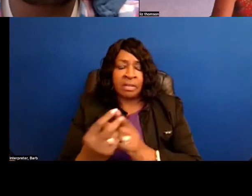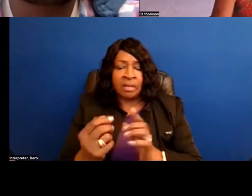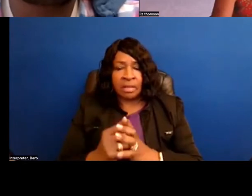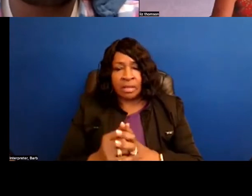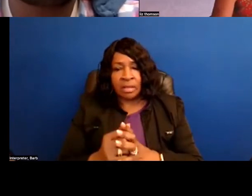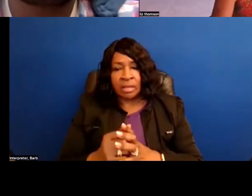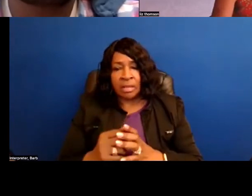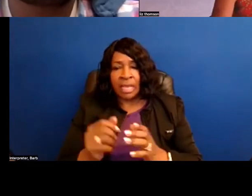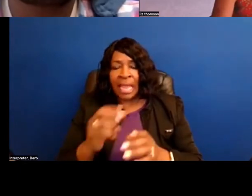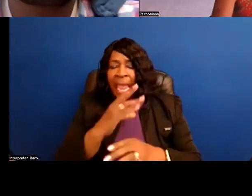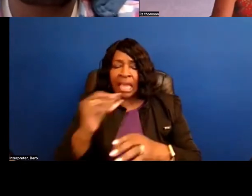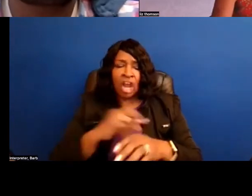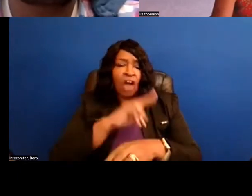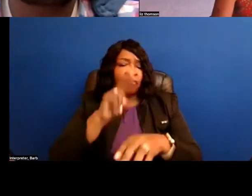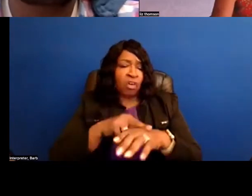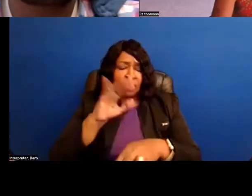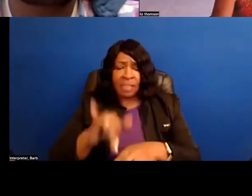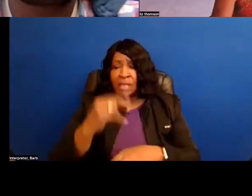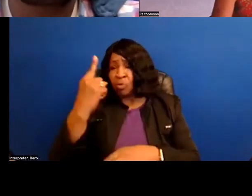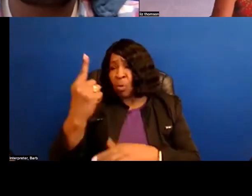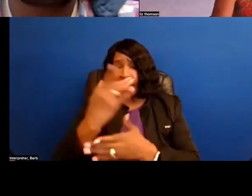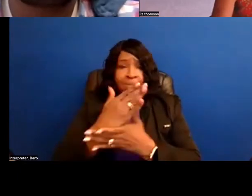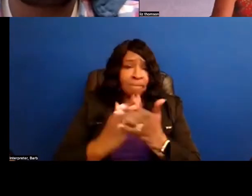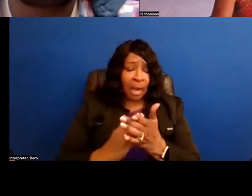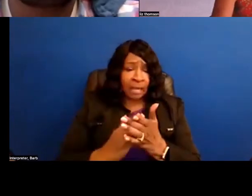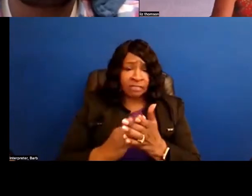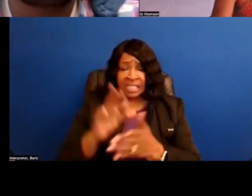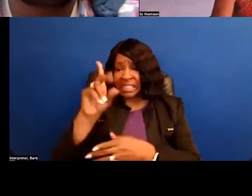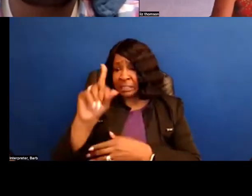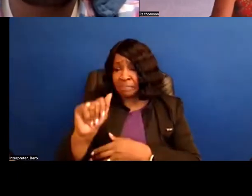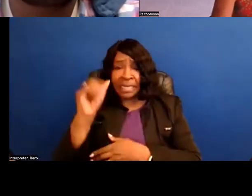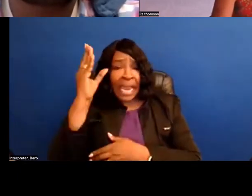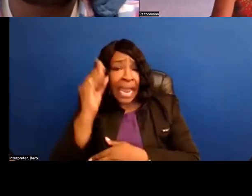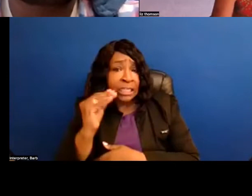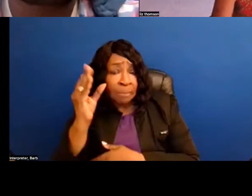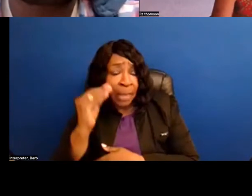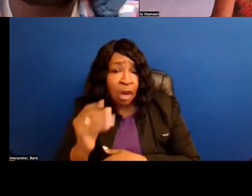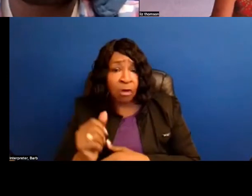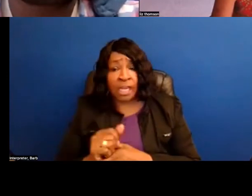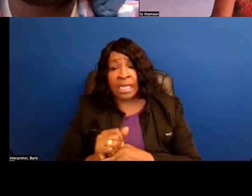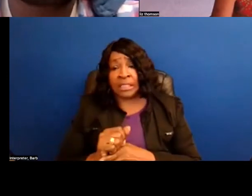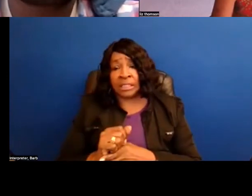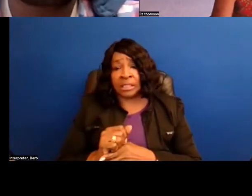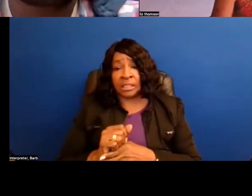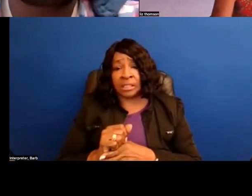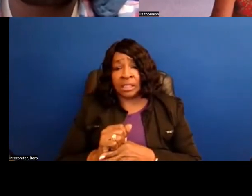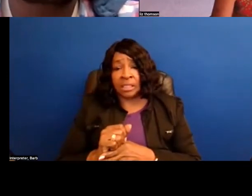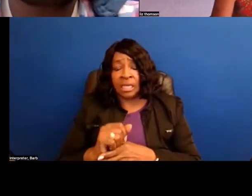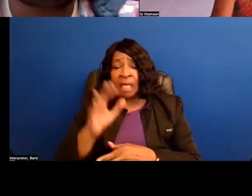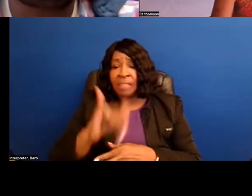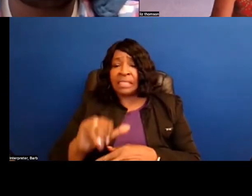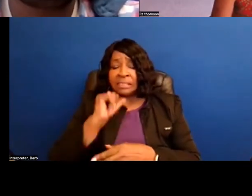And of course, that's one part of the disability experience, but that's not the whole part.